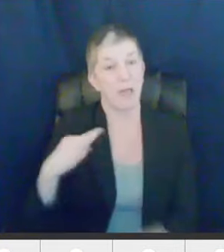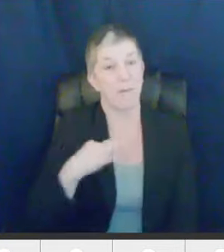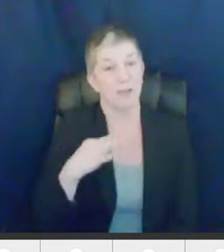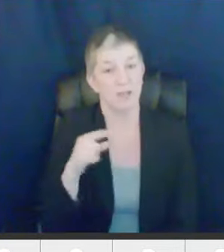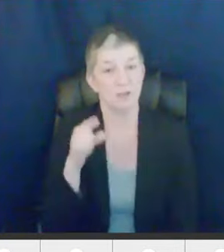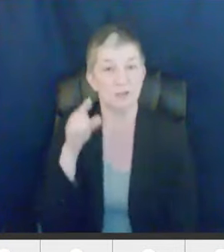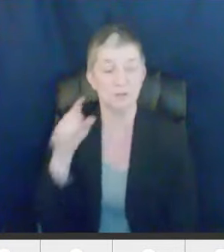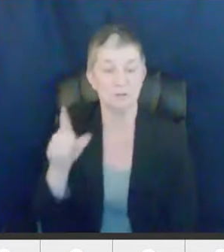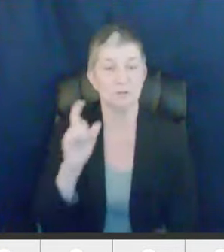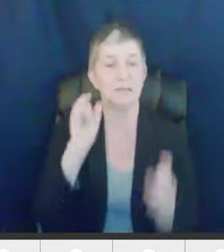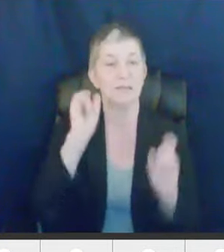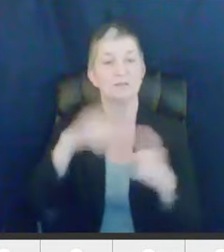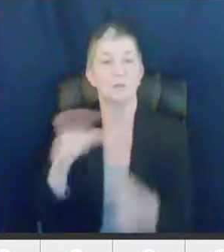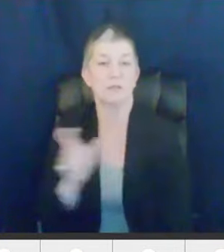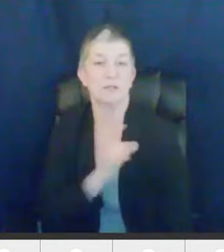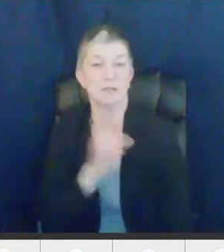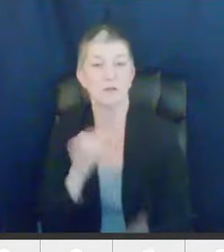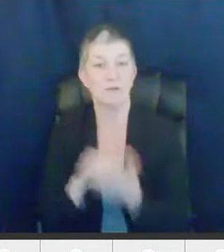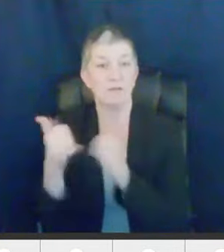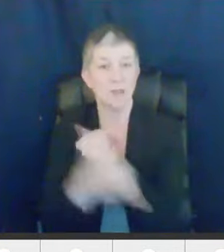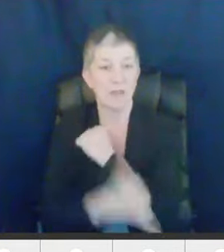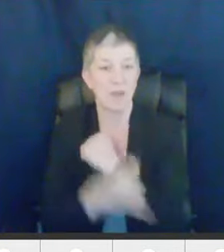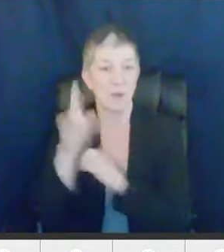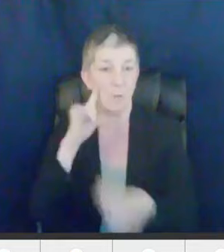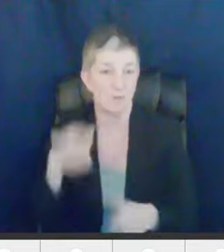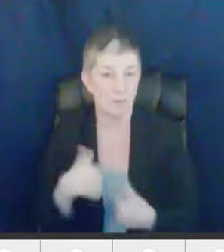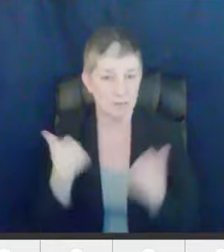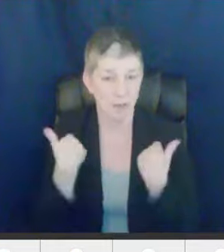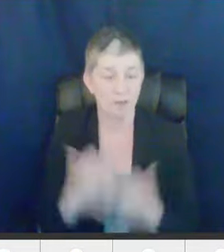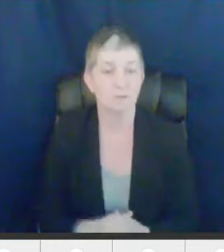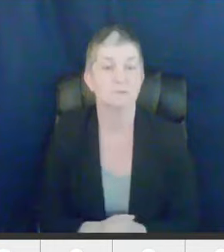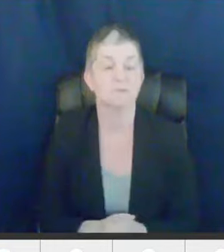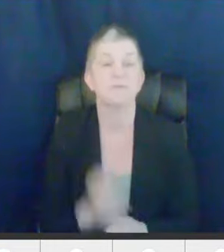the sheriff of the county in which they reside if you are in Montgomery County